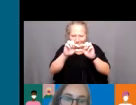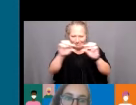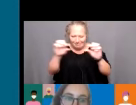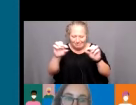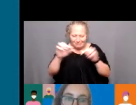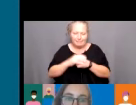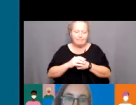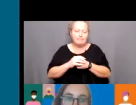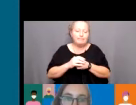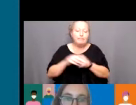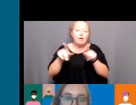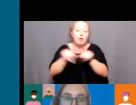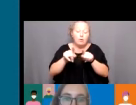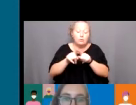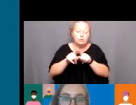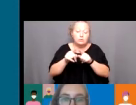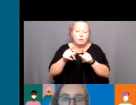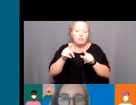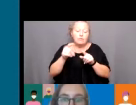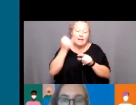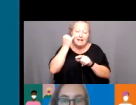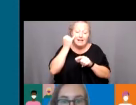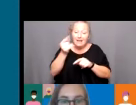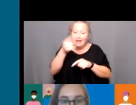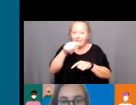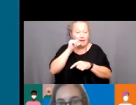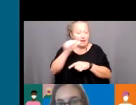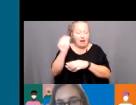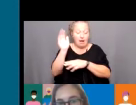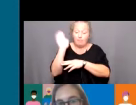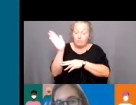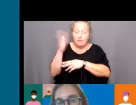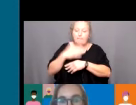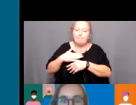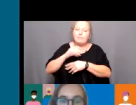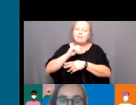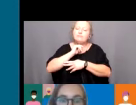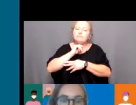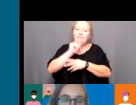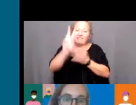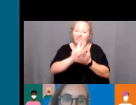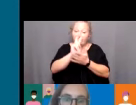And we ask that if you are not presenting to please turn off your video